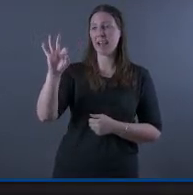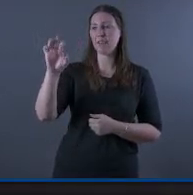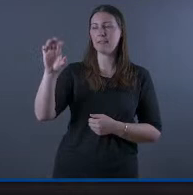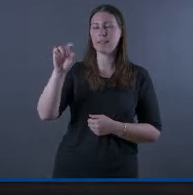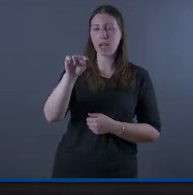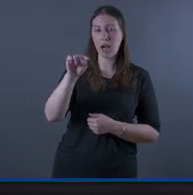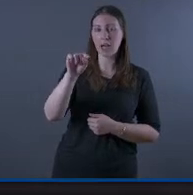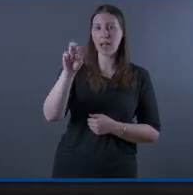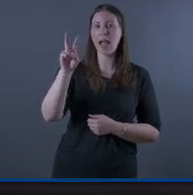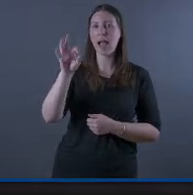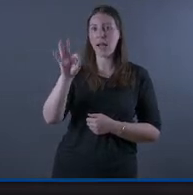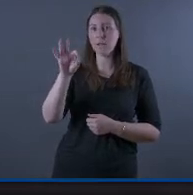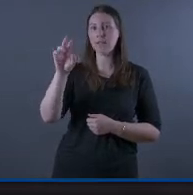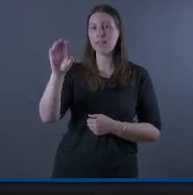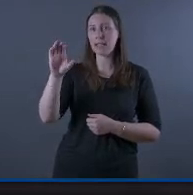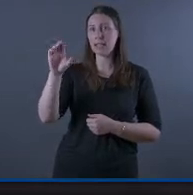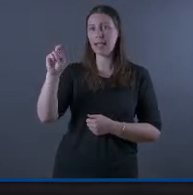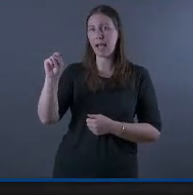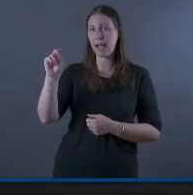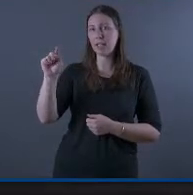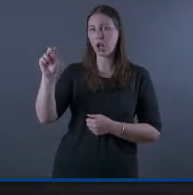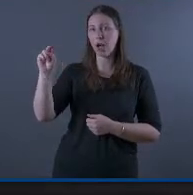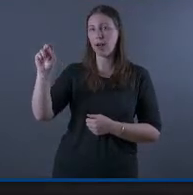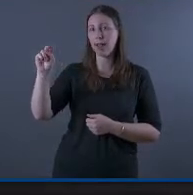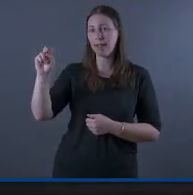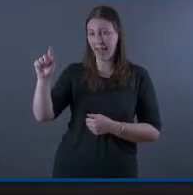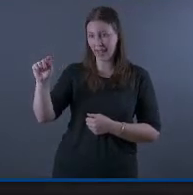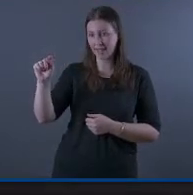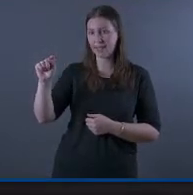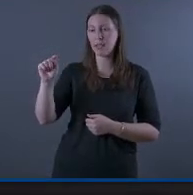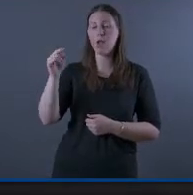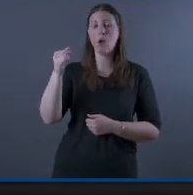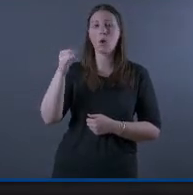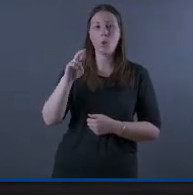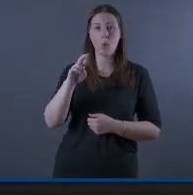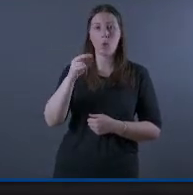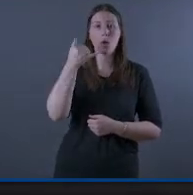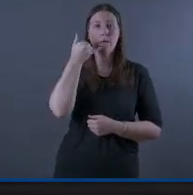And then the telephone number 360-733-1342.